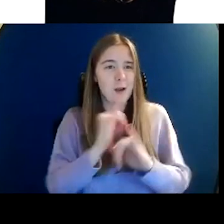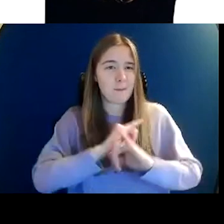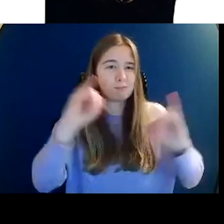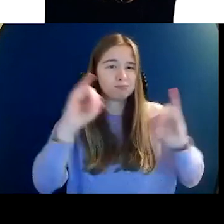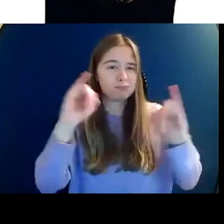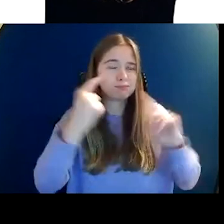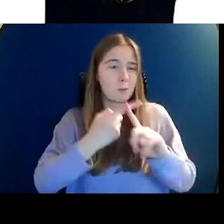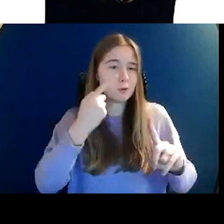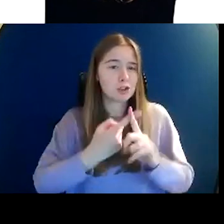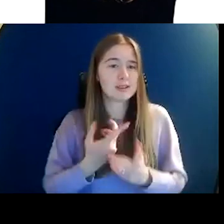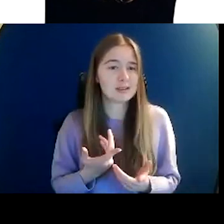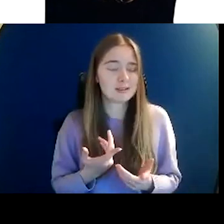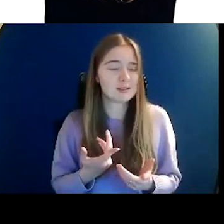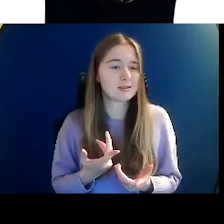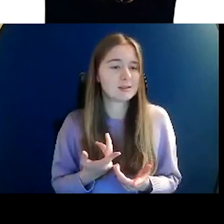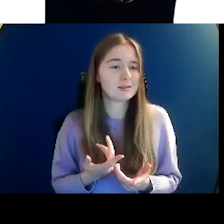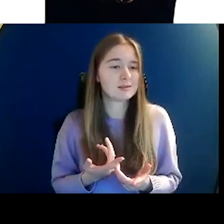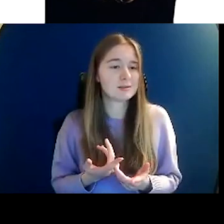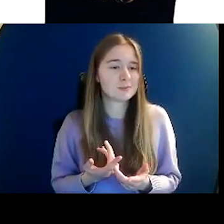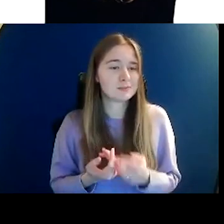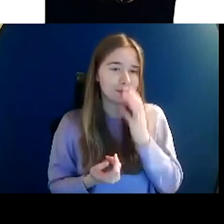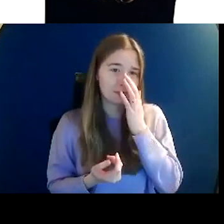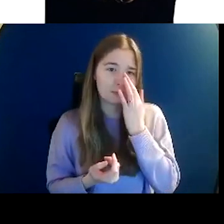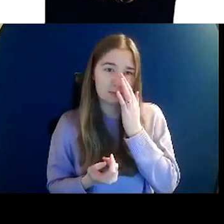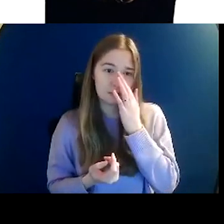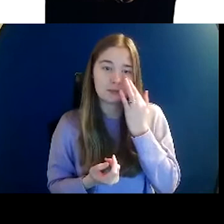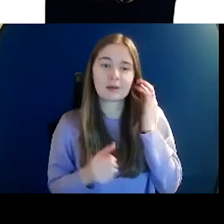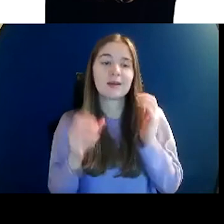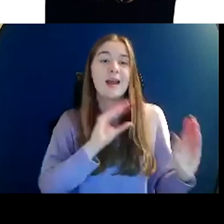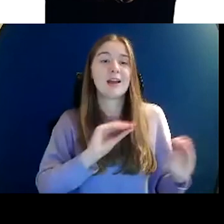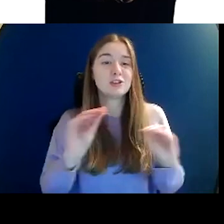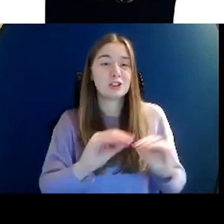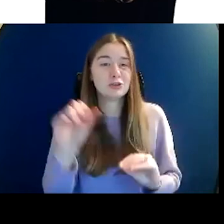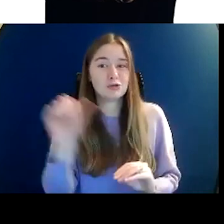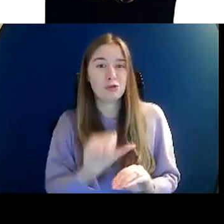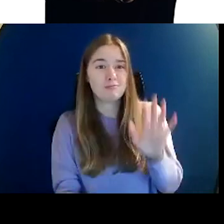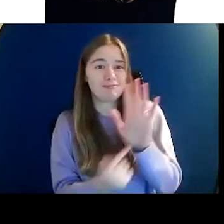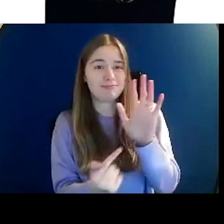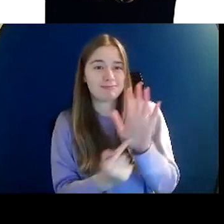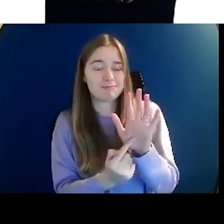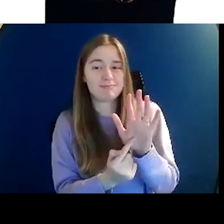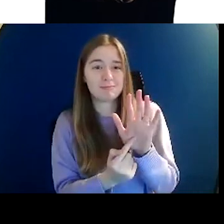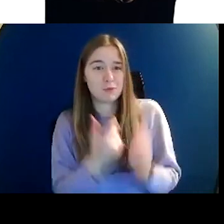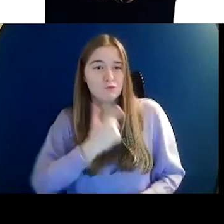Like I think that, you know, it could be something that education plays a really key role in everything that we're doing.